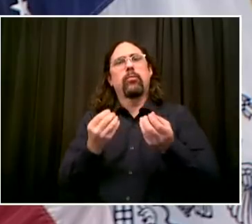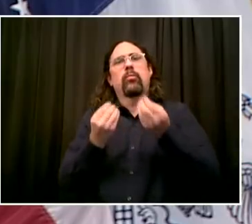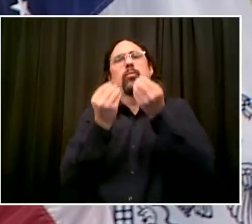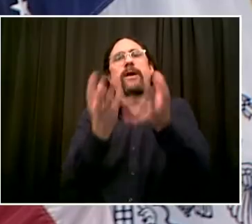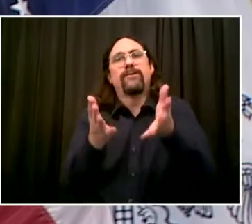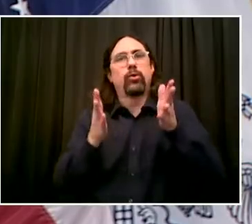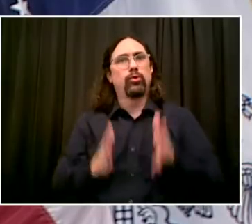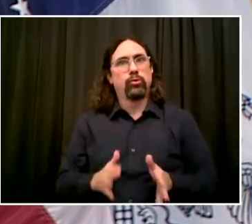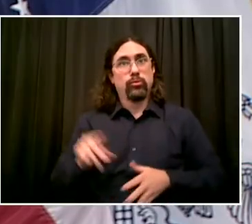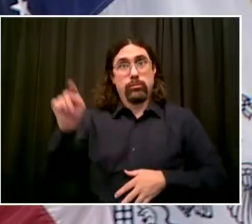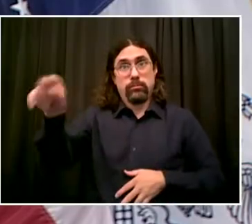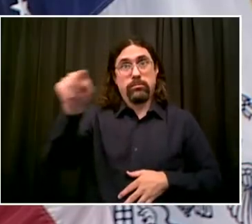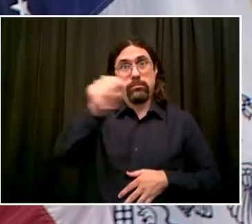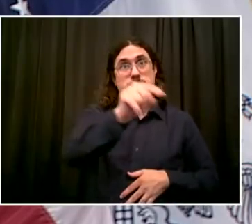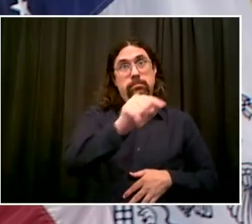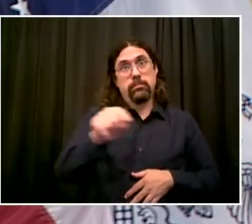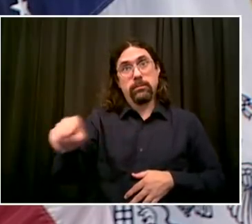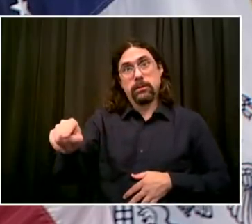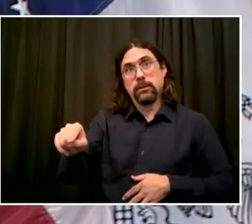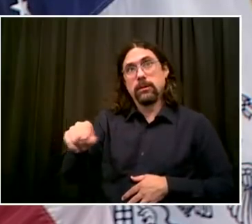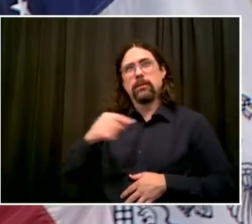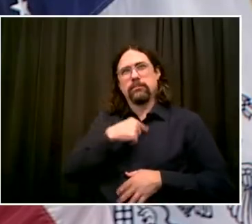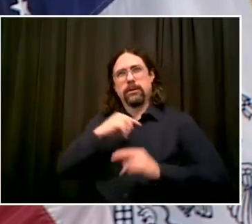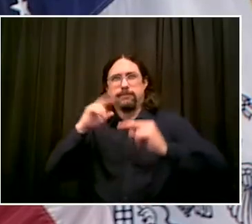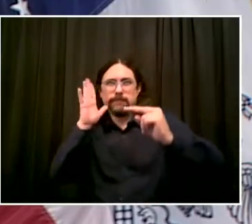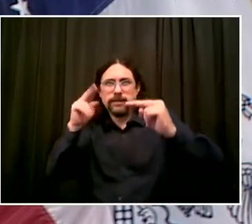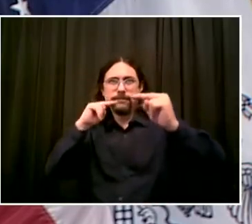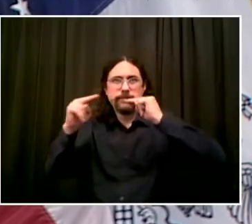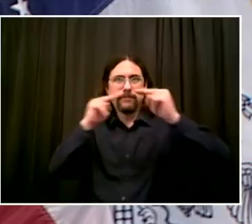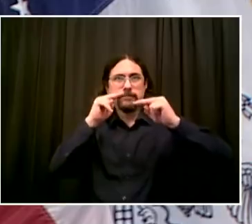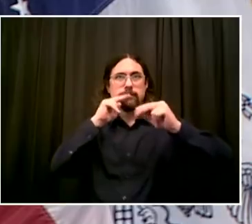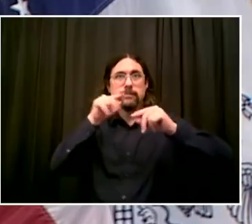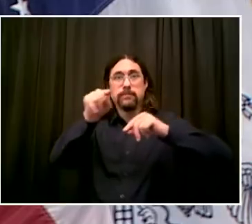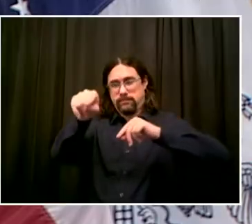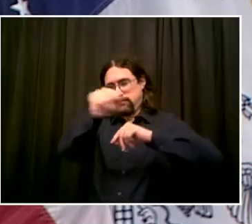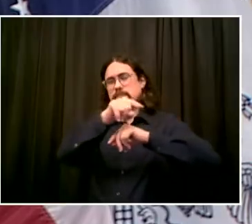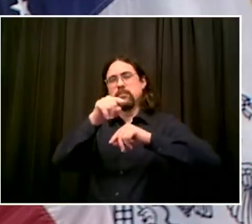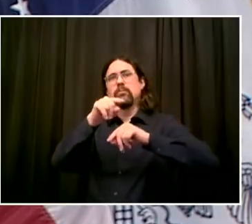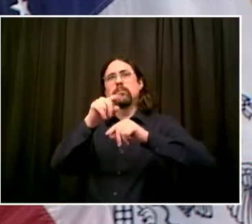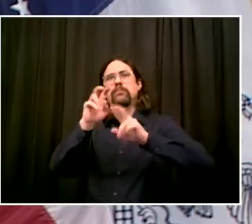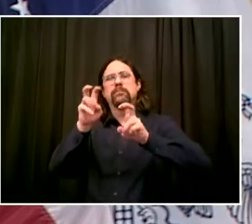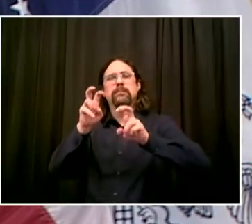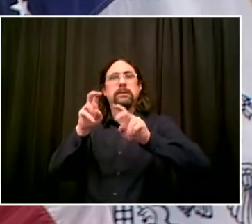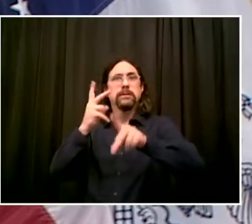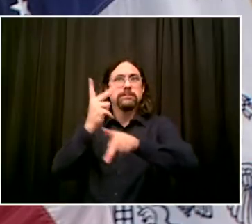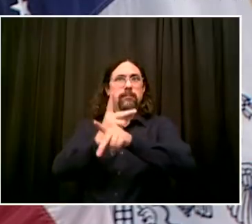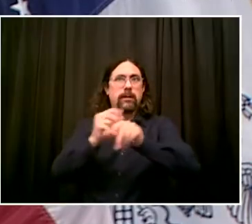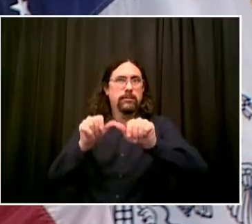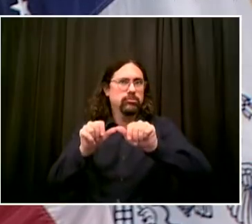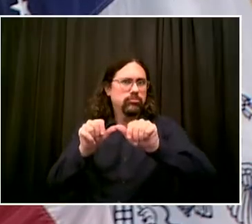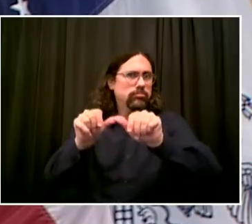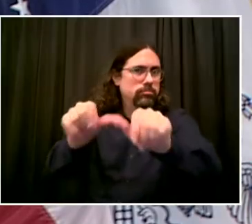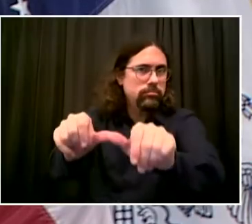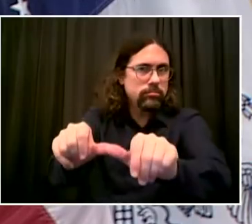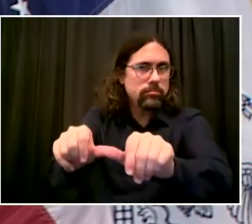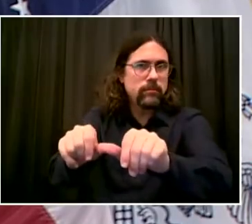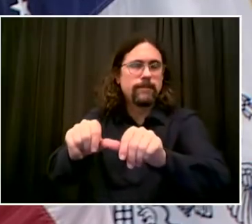HAPEPNING AS WE SPEAK TODAY,